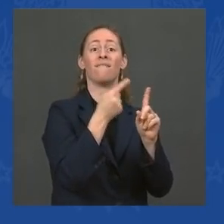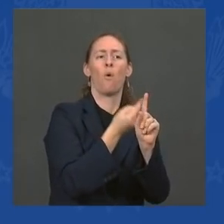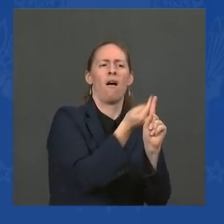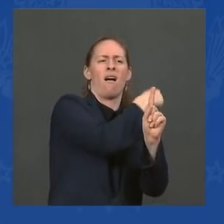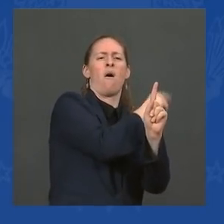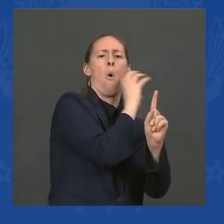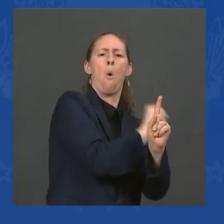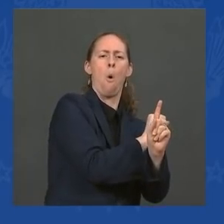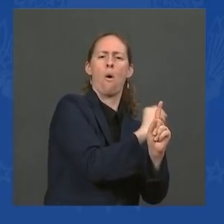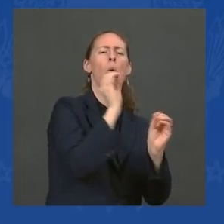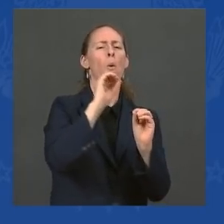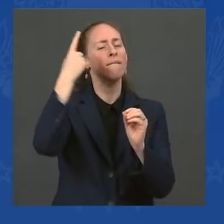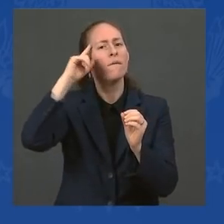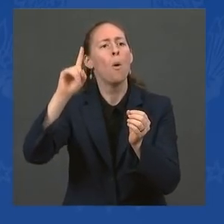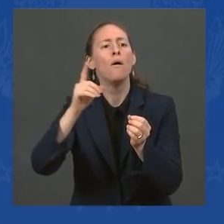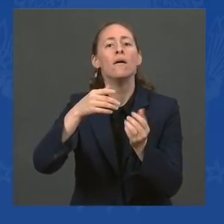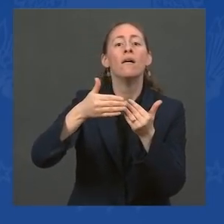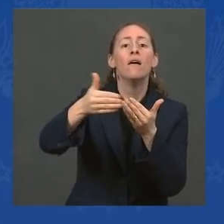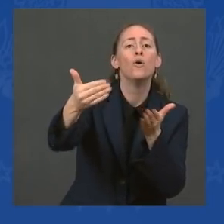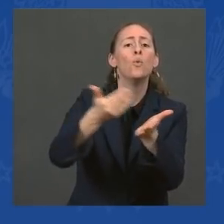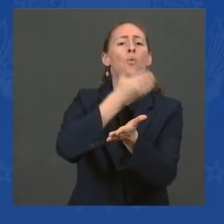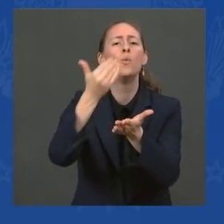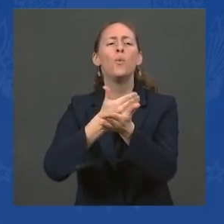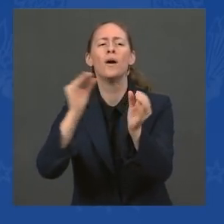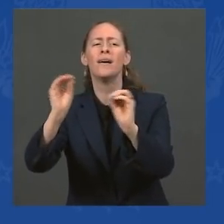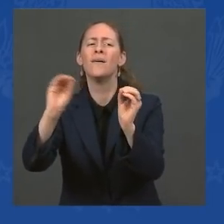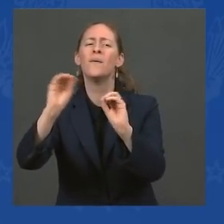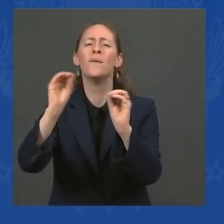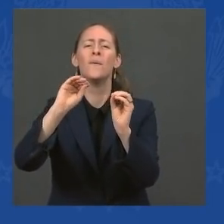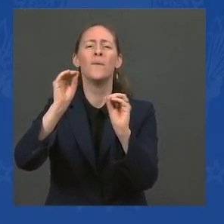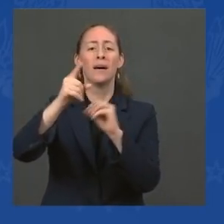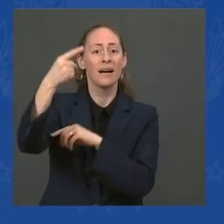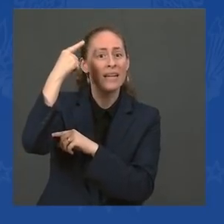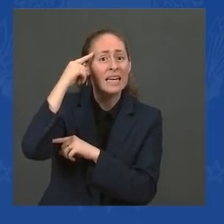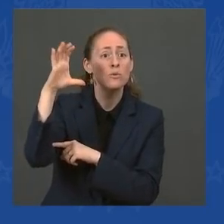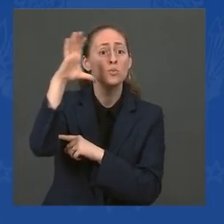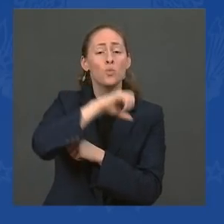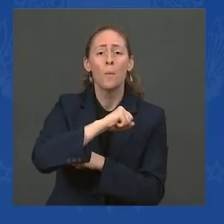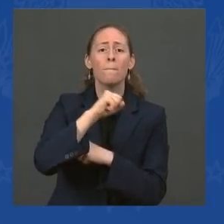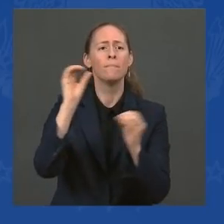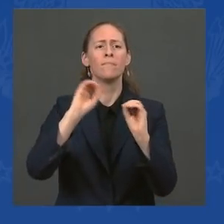or what may be coming this year or other years. It has nothing to do with my plans on infrastructure